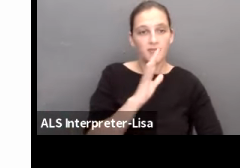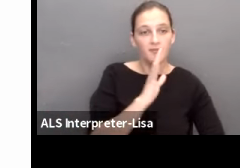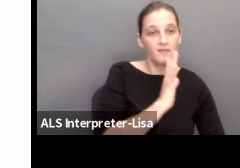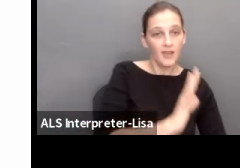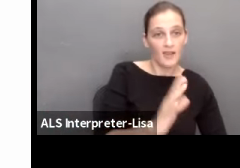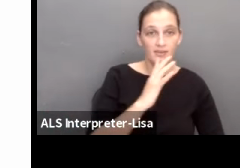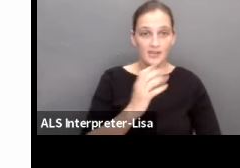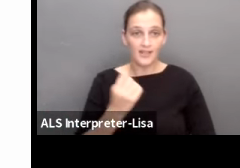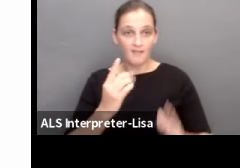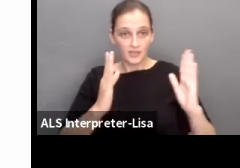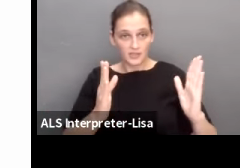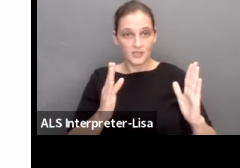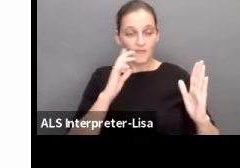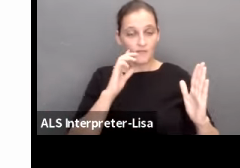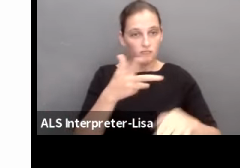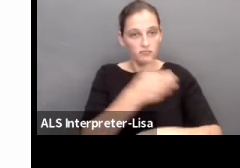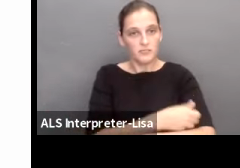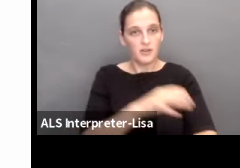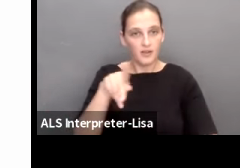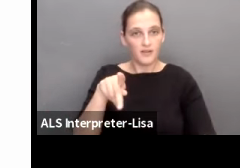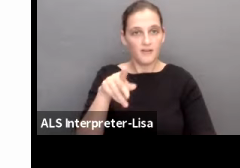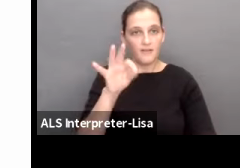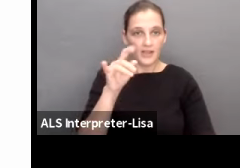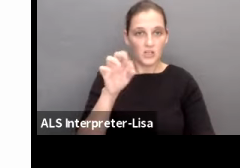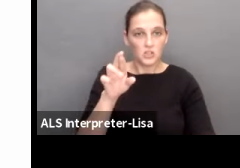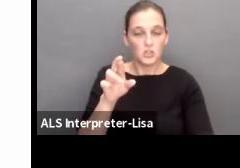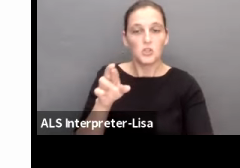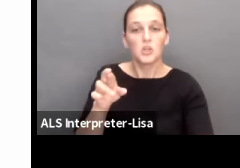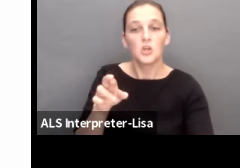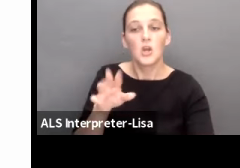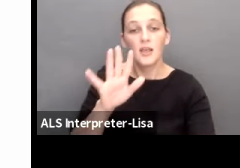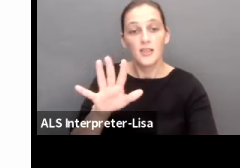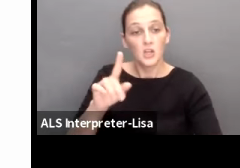with the Pfizer vaccine, so their first meeting that starts that process of lots of meetings